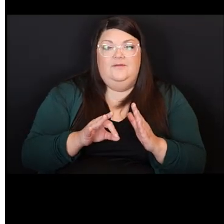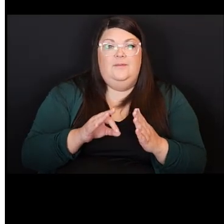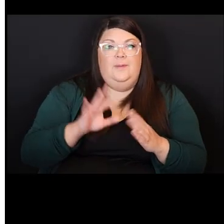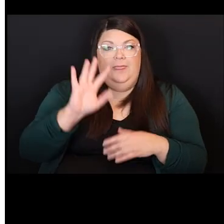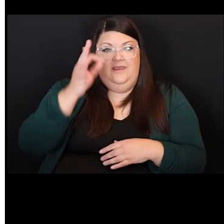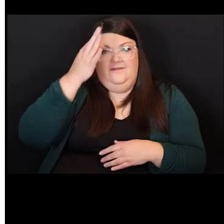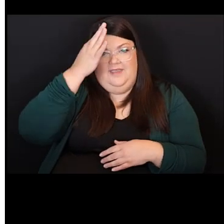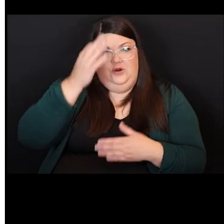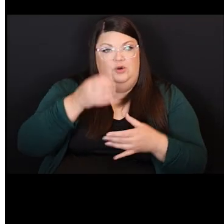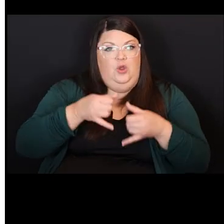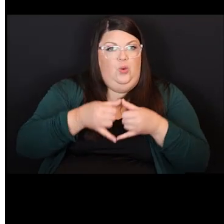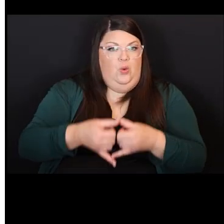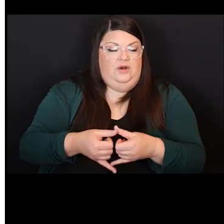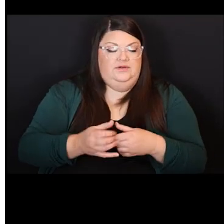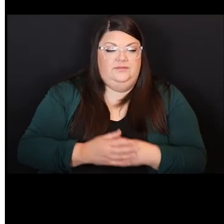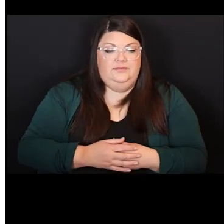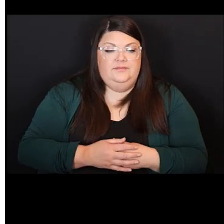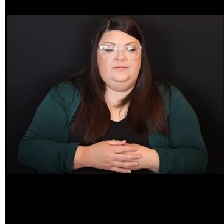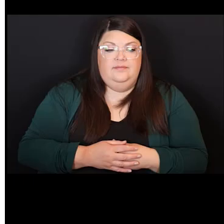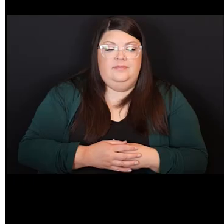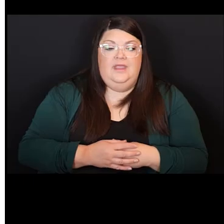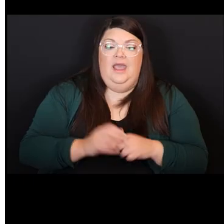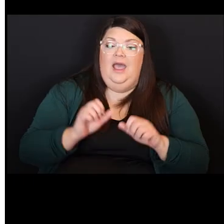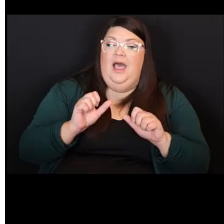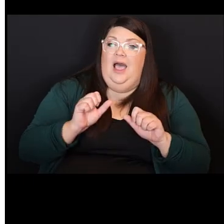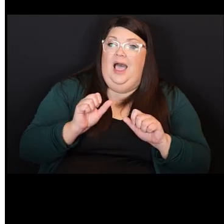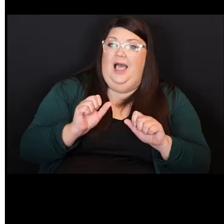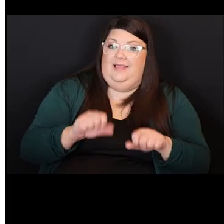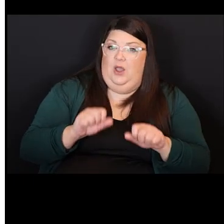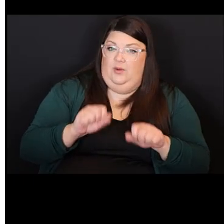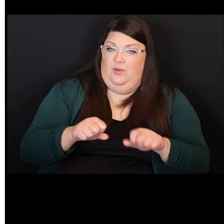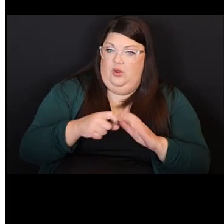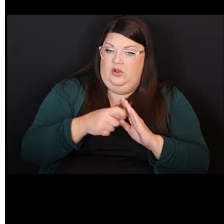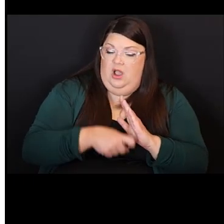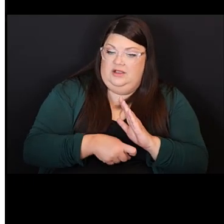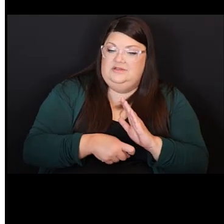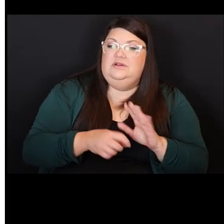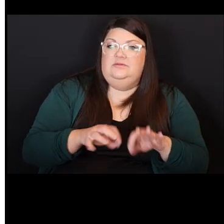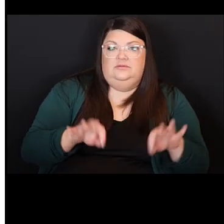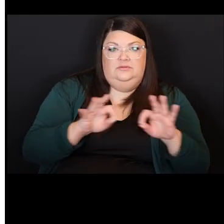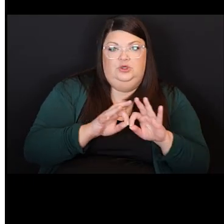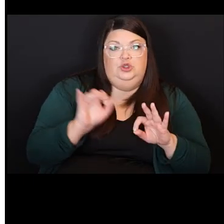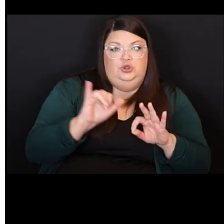of the Federal awards. Allowable costs are of particular importance,